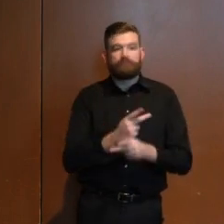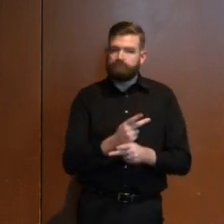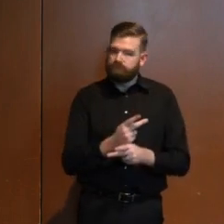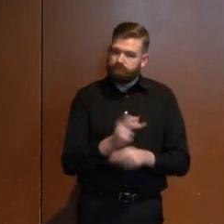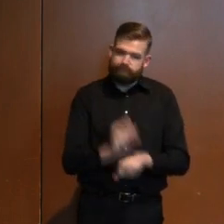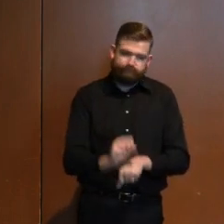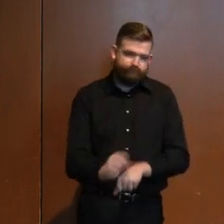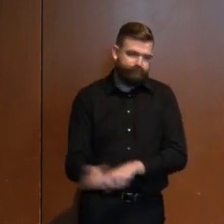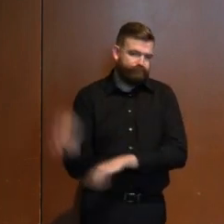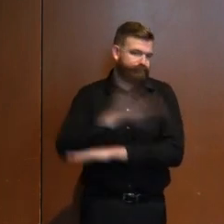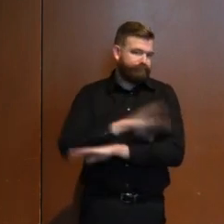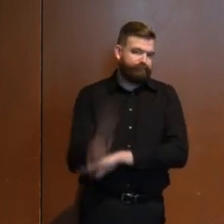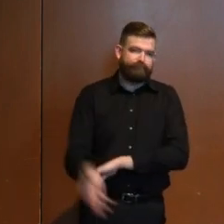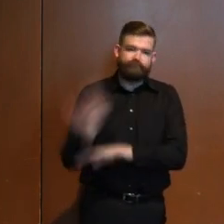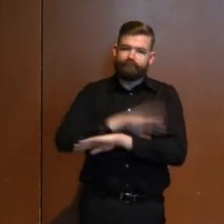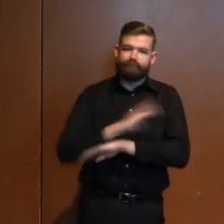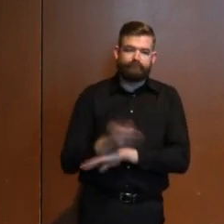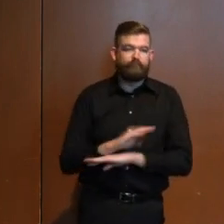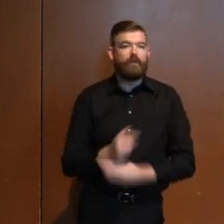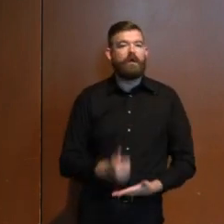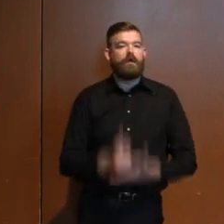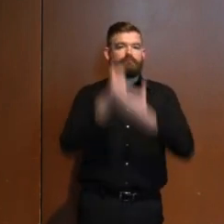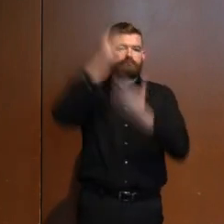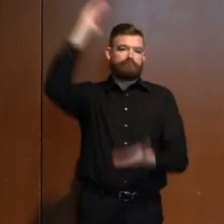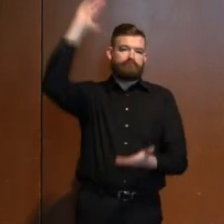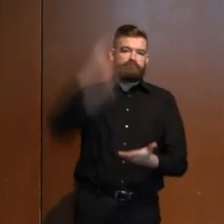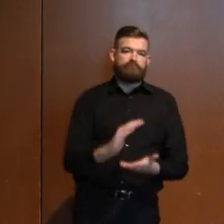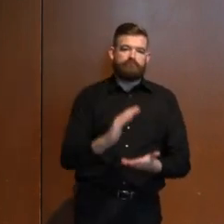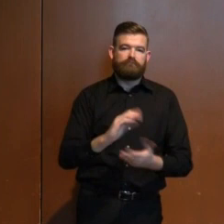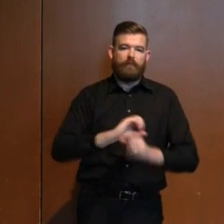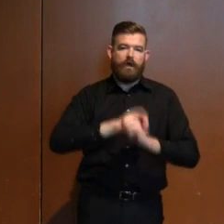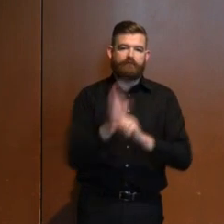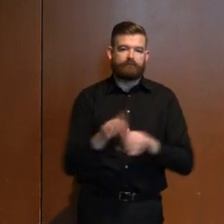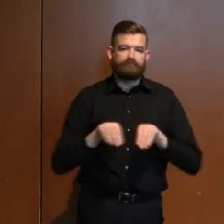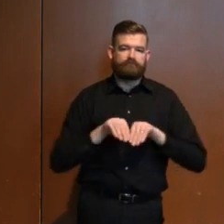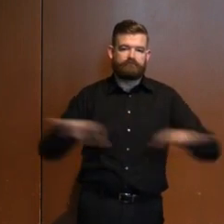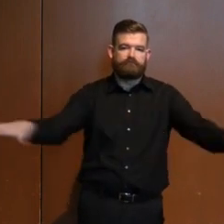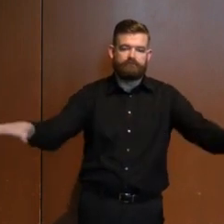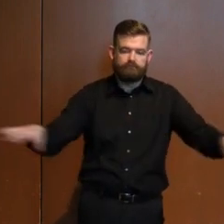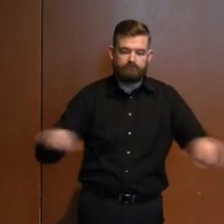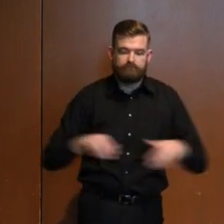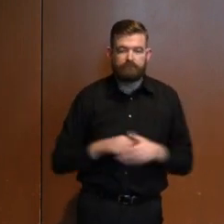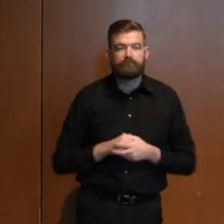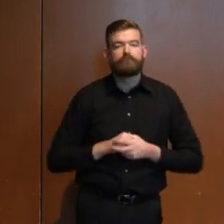AND HEALTH CARE PARTNERS ARE WORKING AROUND THE CLOCK TO PREPARE FOR AND RESPOND TO THE